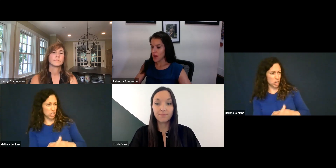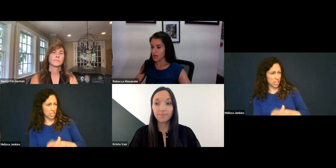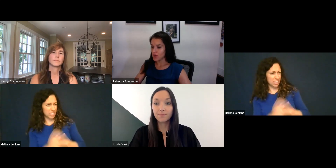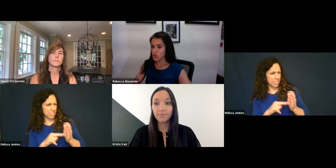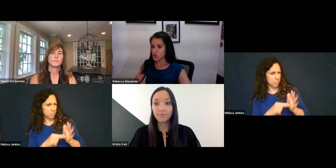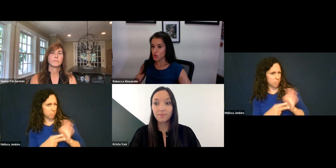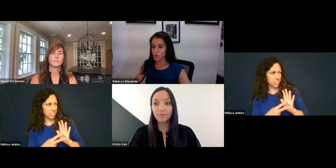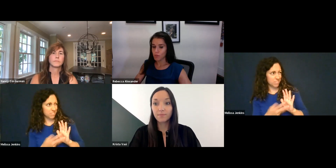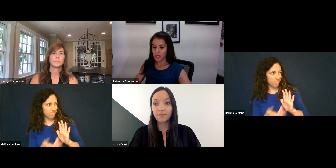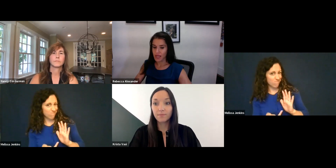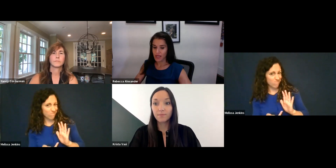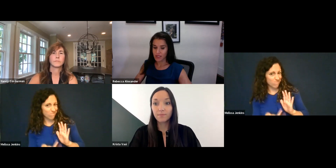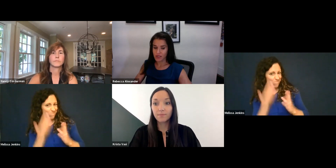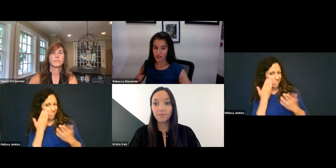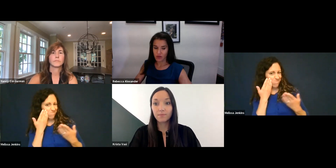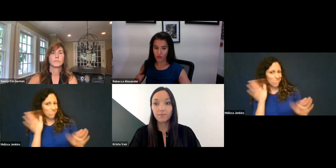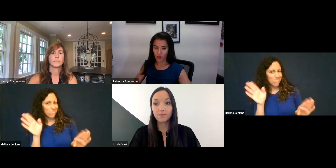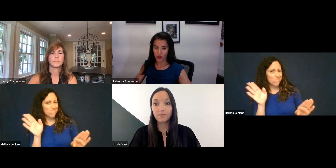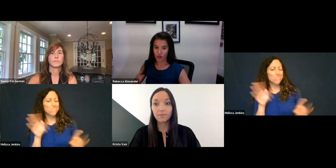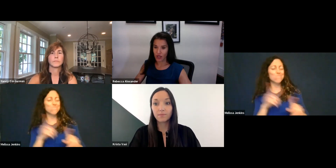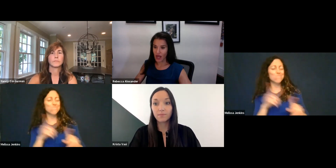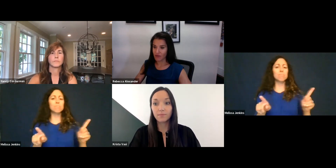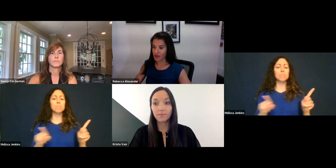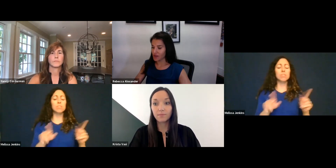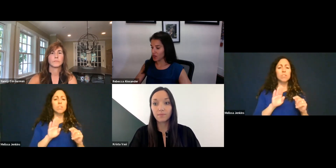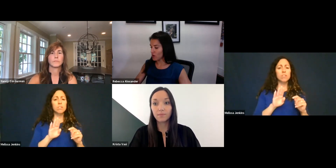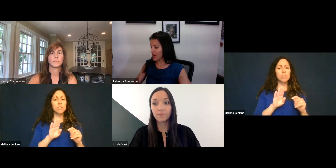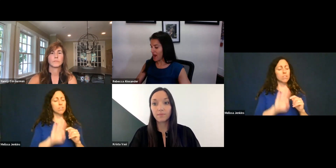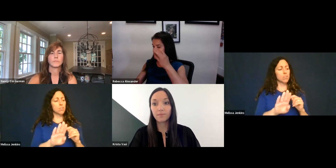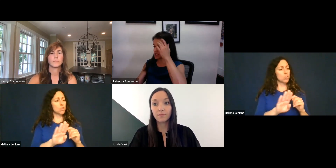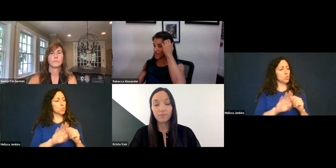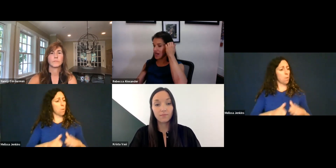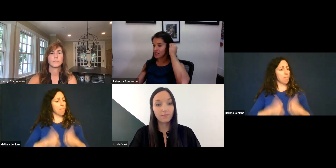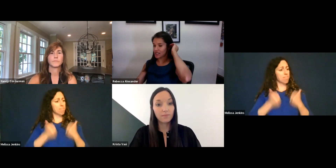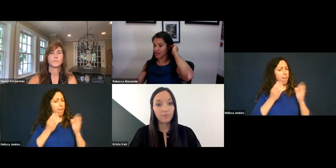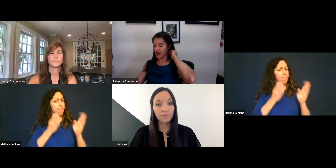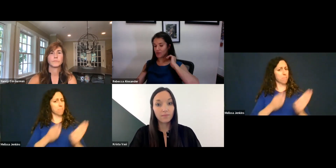But your plans for your life, I think we have this idea--